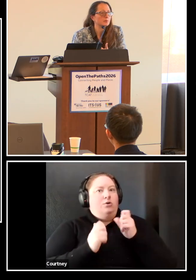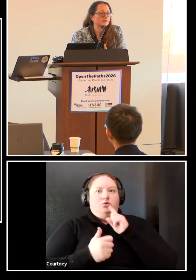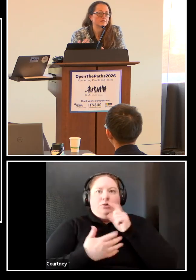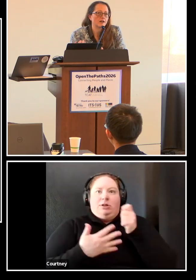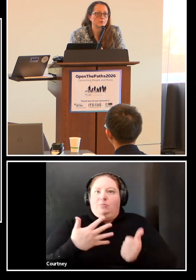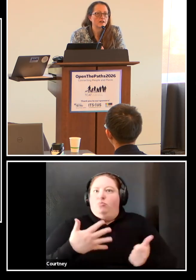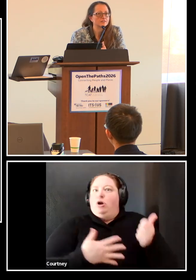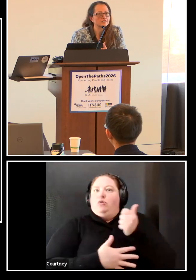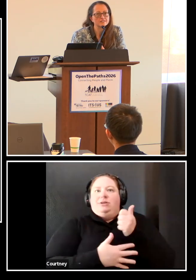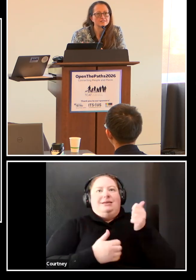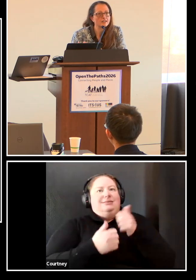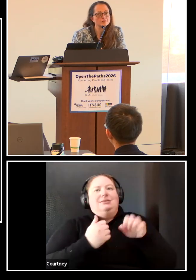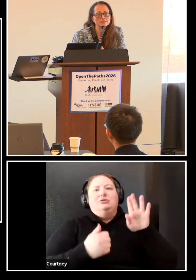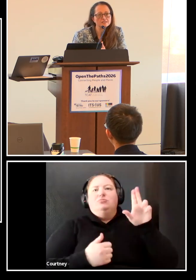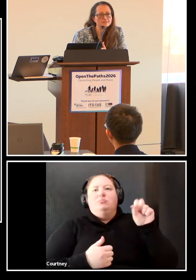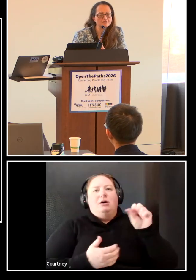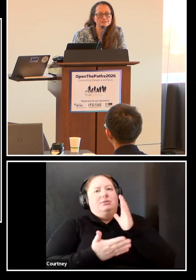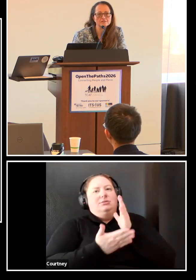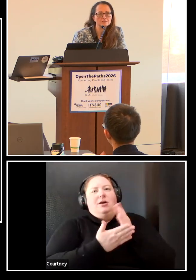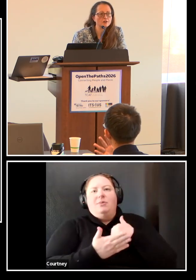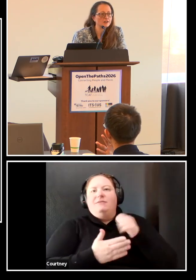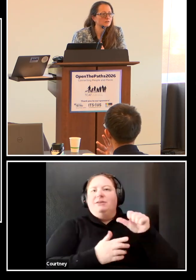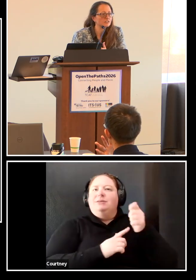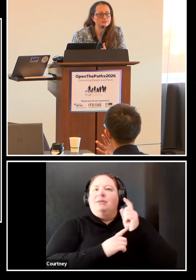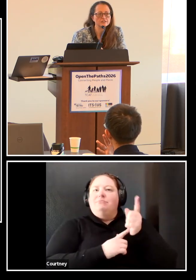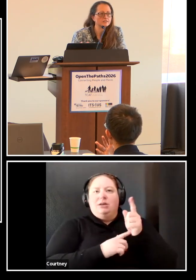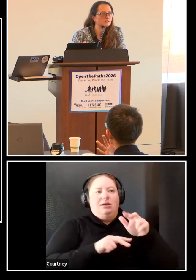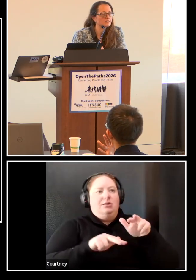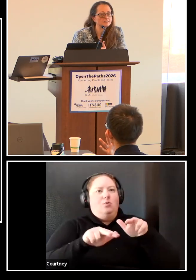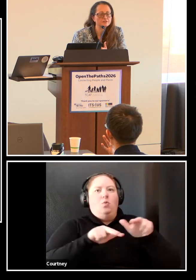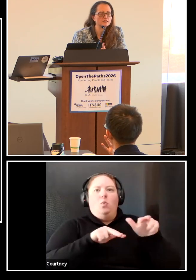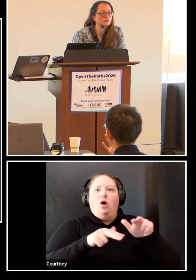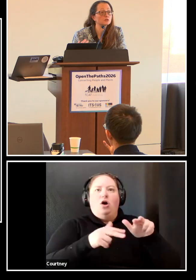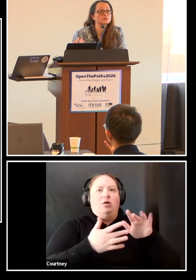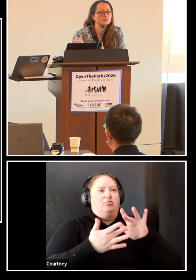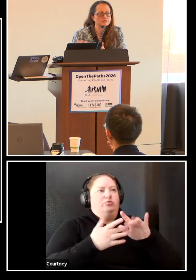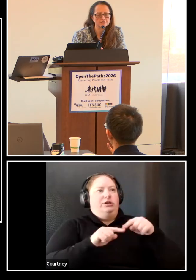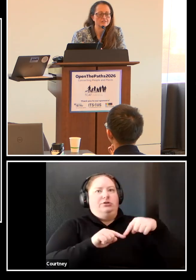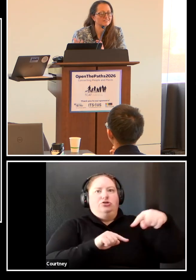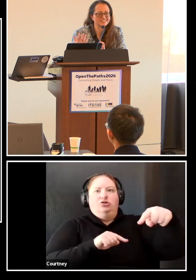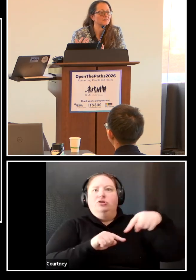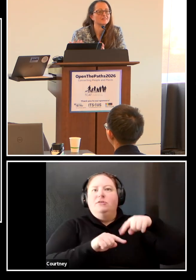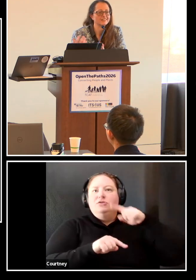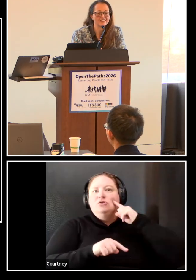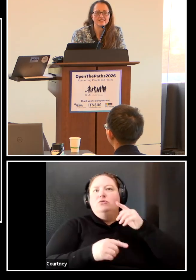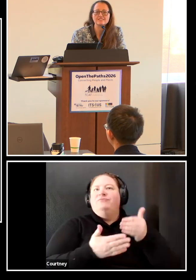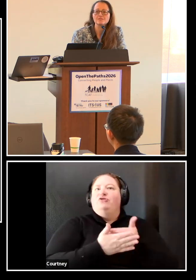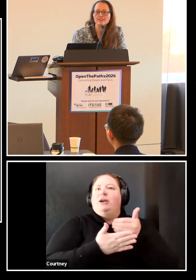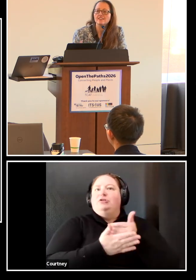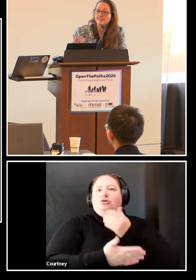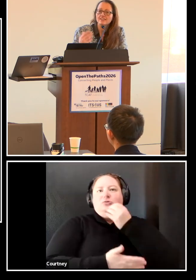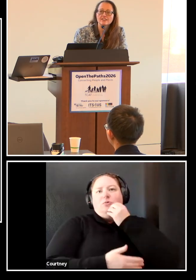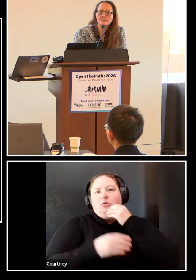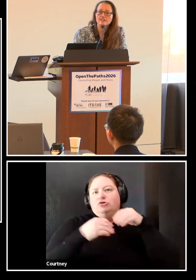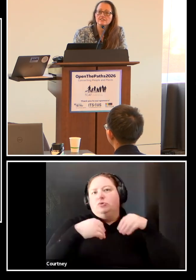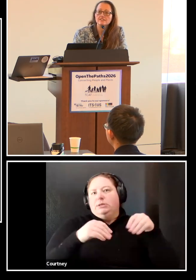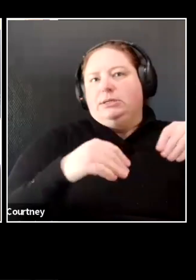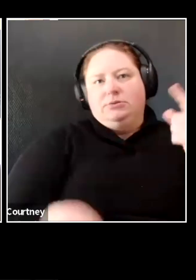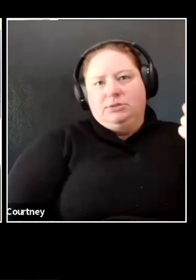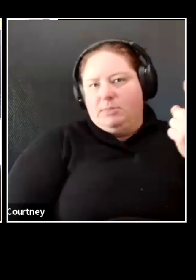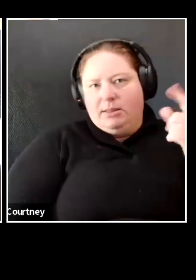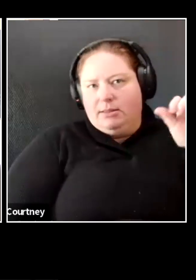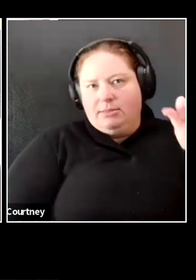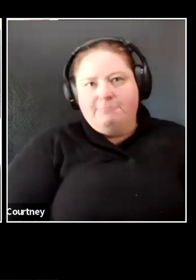bus stop having 10 minute walk reach to fresh groceries something like that. Go ahead. Oh,